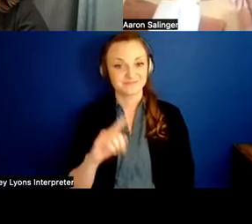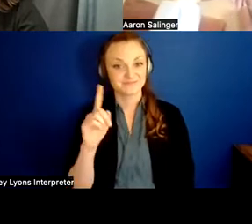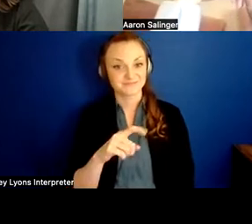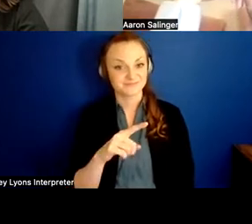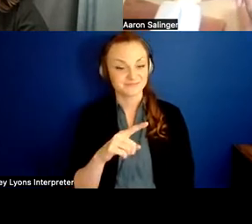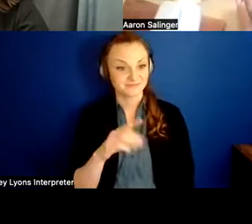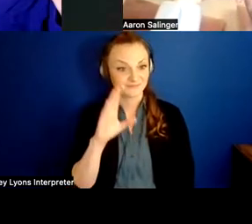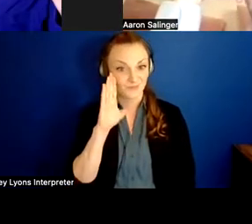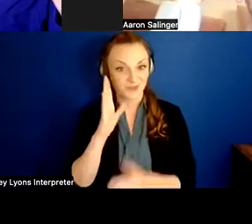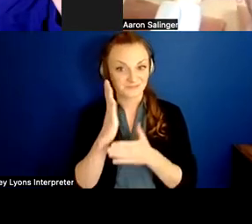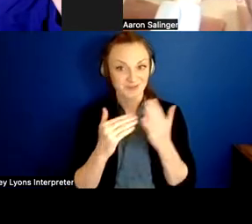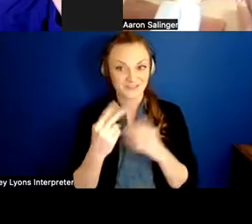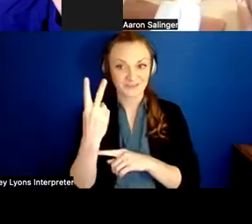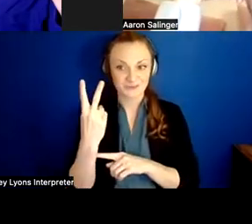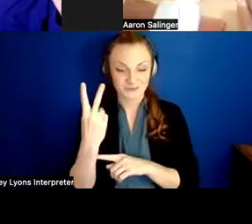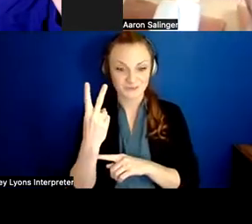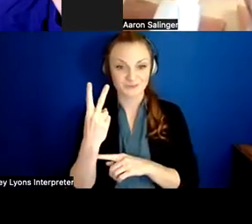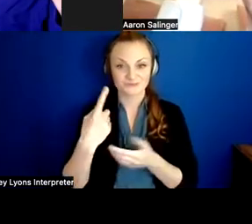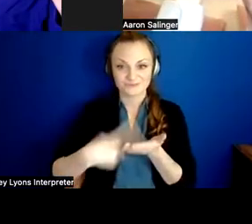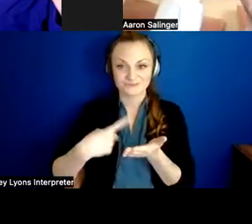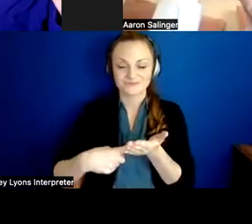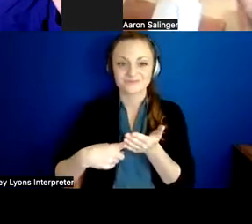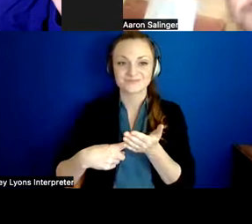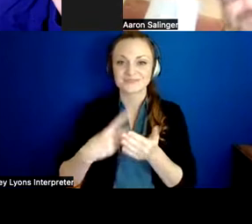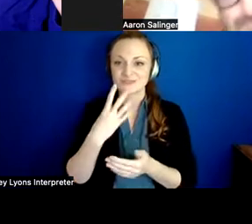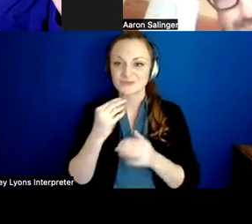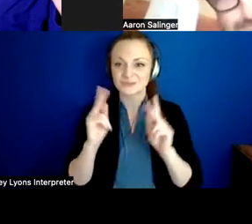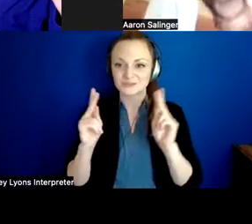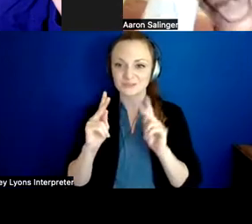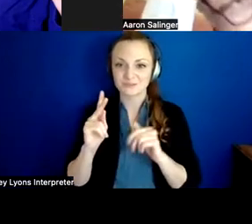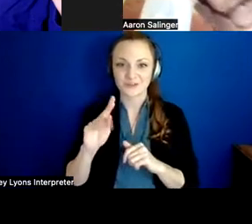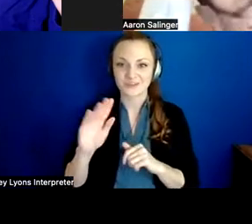20:00:05 2 on on the history of the Jewish people especially, you know, like the traditions